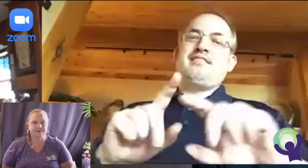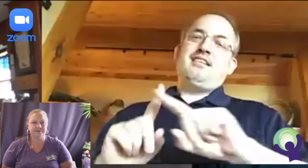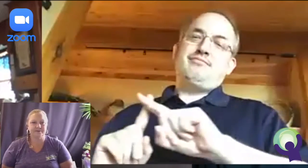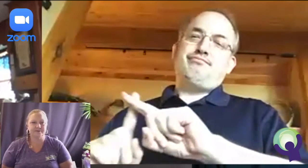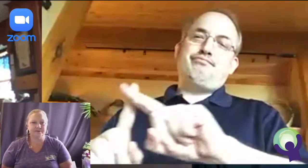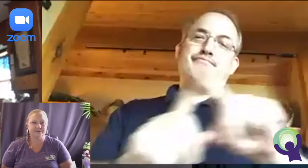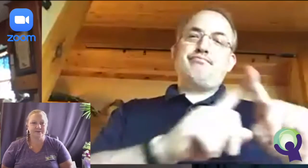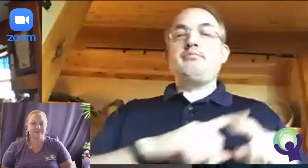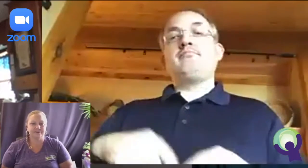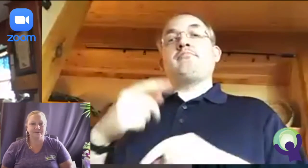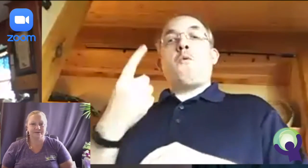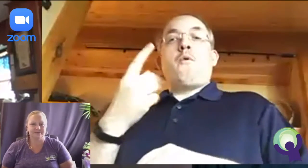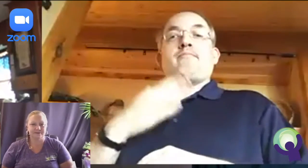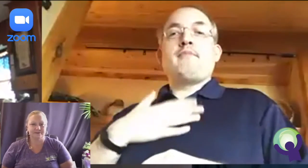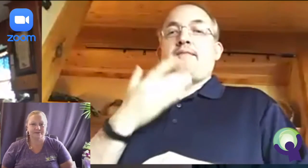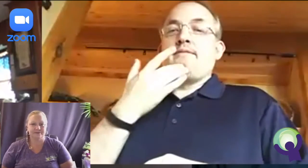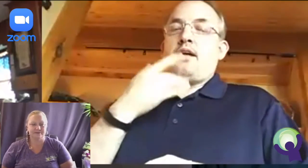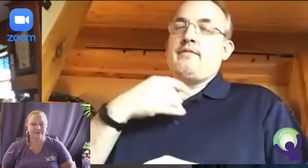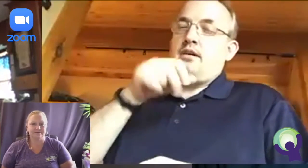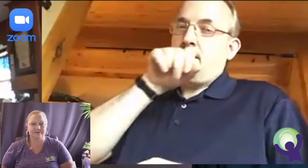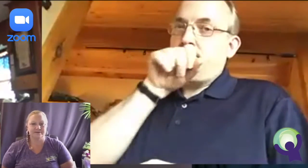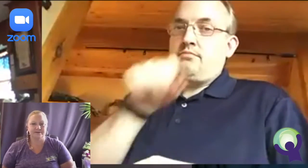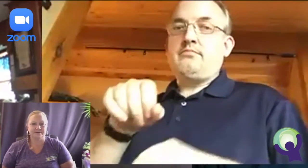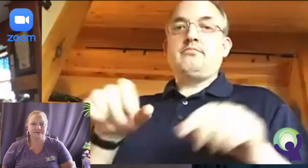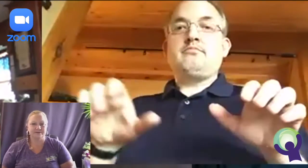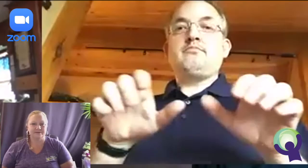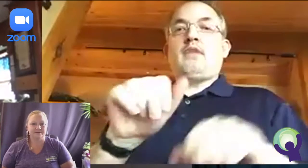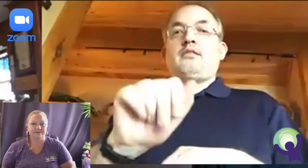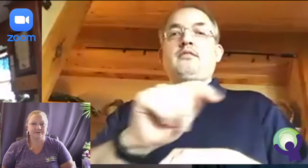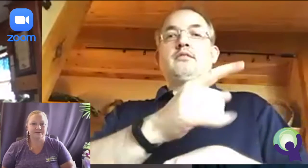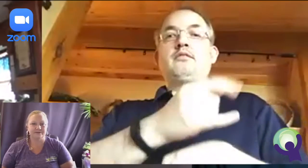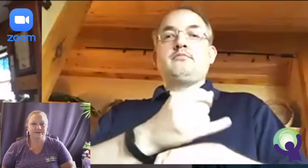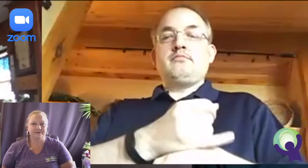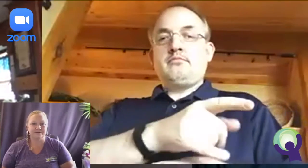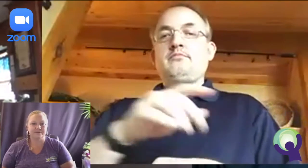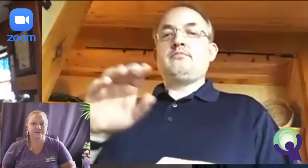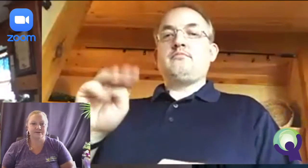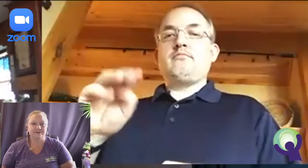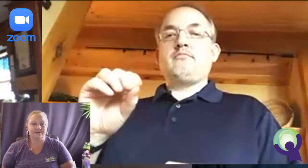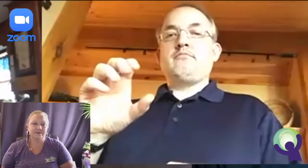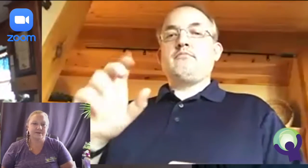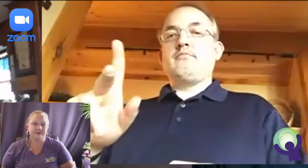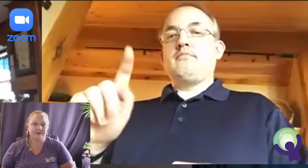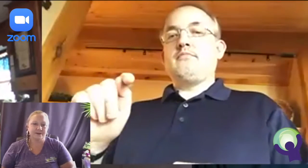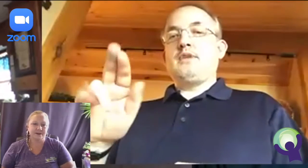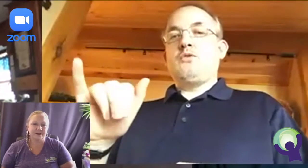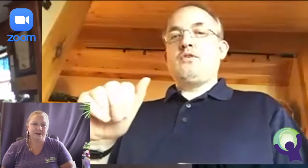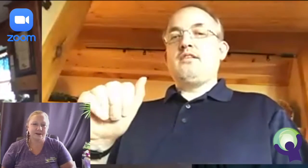different organizations, activities and like one thing that I really loved and enjoyed at the